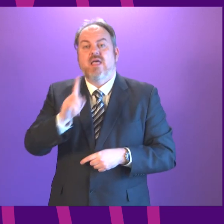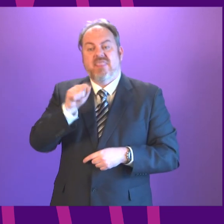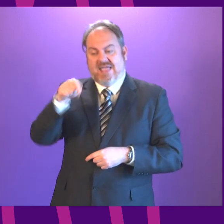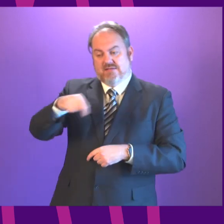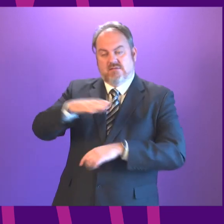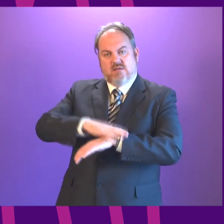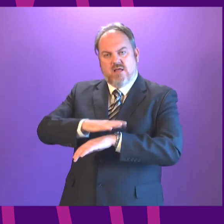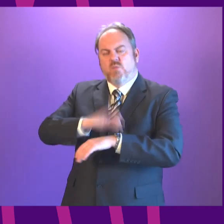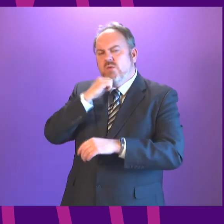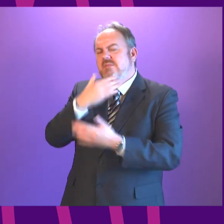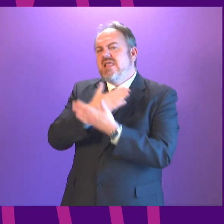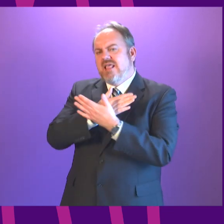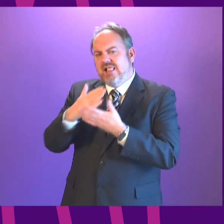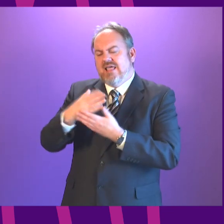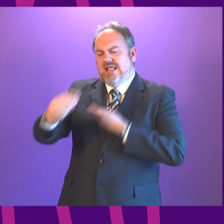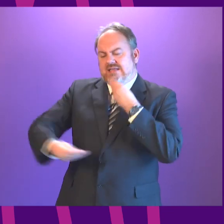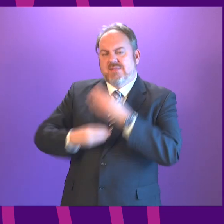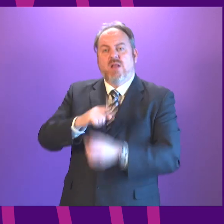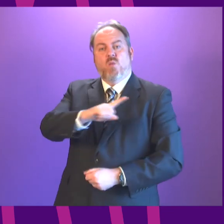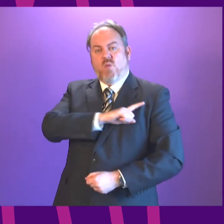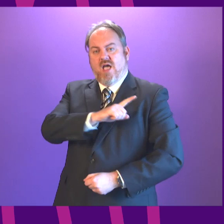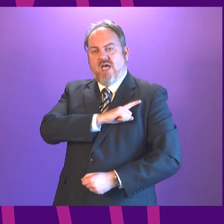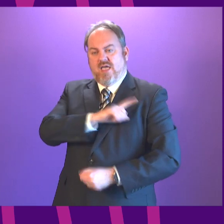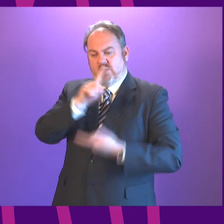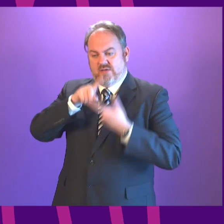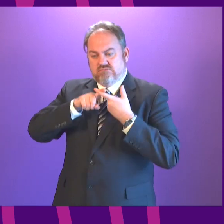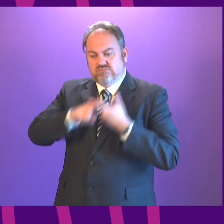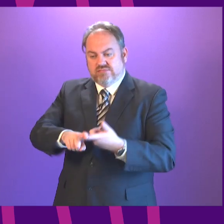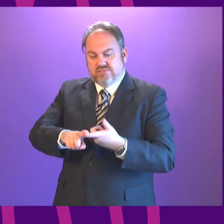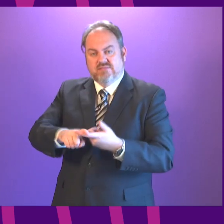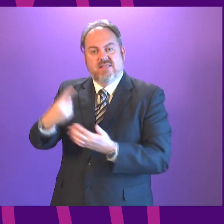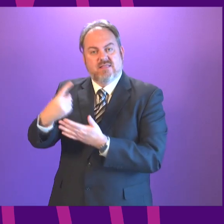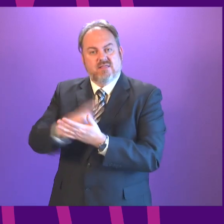we take in the review, and we will try to keep the level 4 restrictions to as short a period as possible.